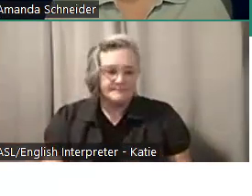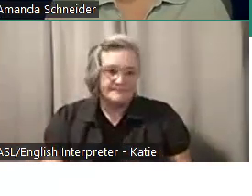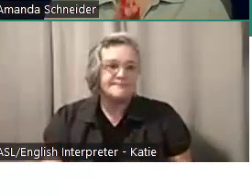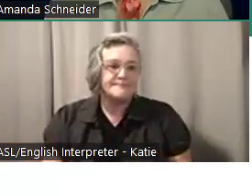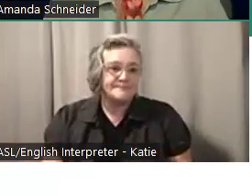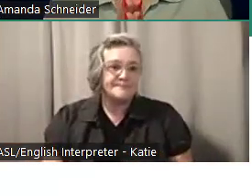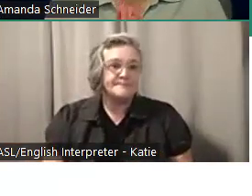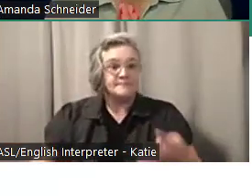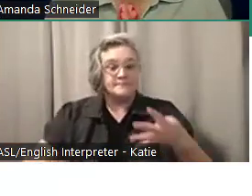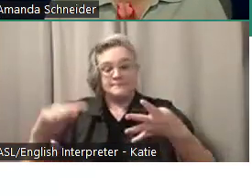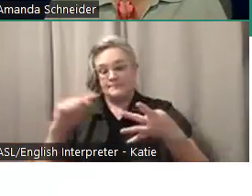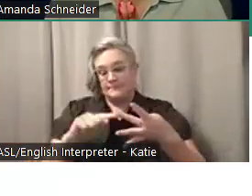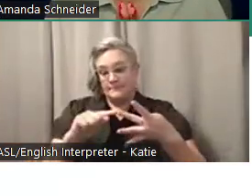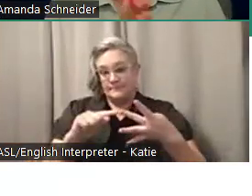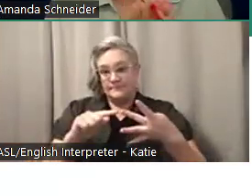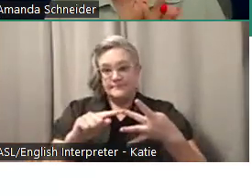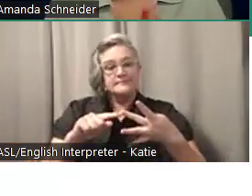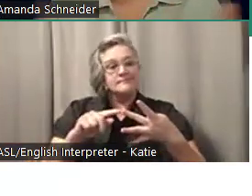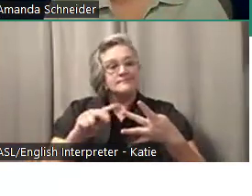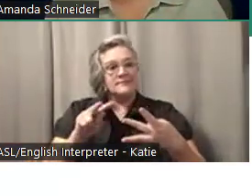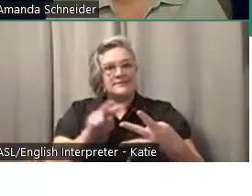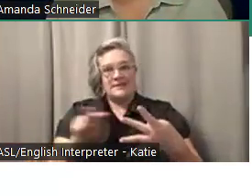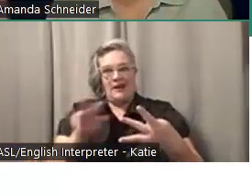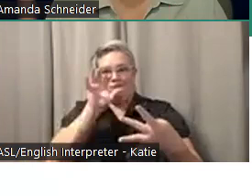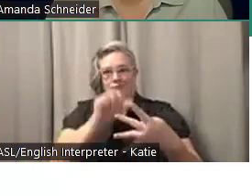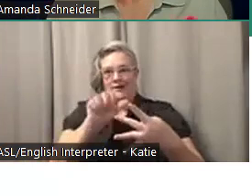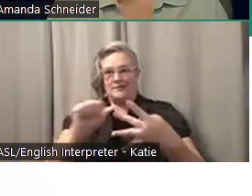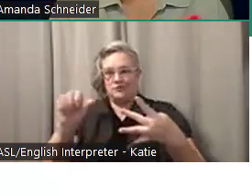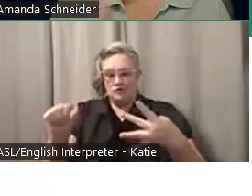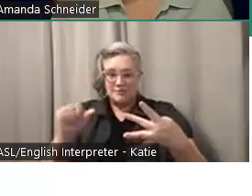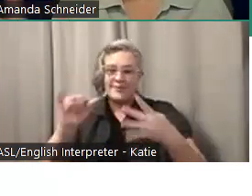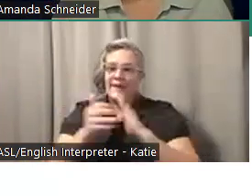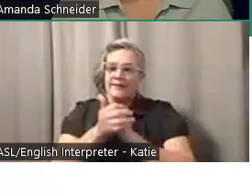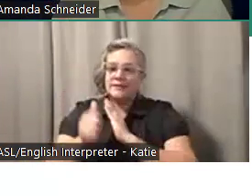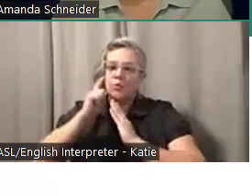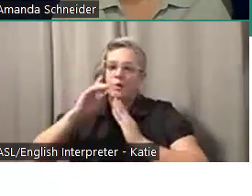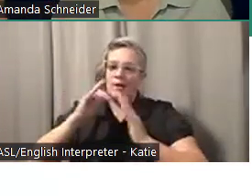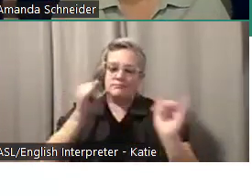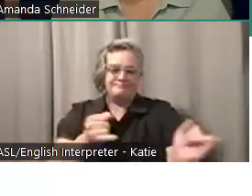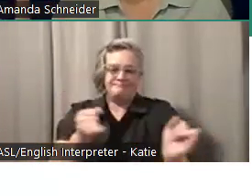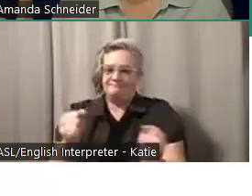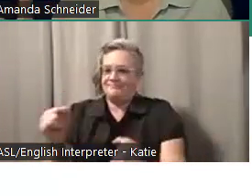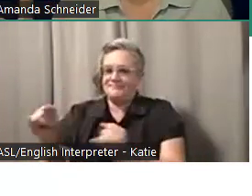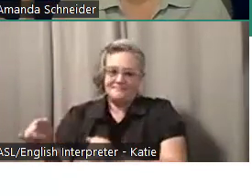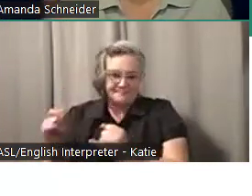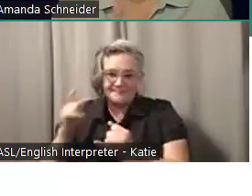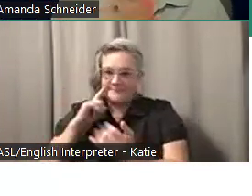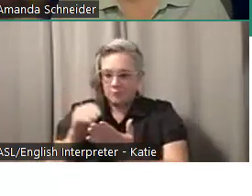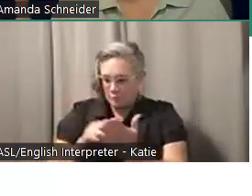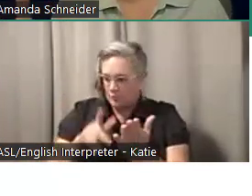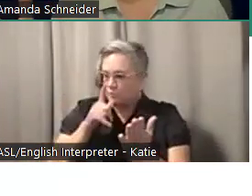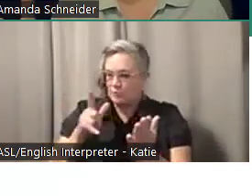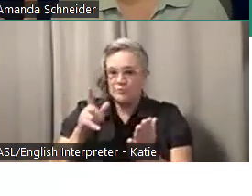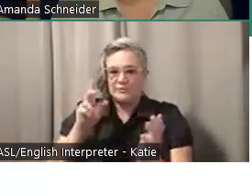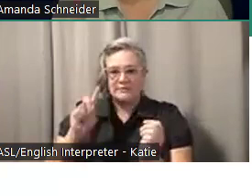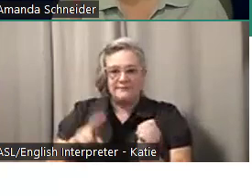Site recognition is also really a skill that's gonna be on a spectrum, that's gonna be individualized for students who are DHH, and it really can look